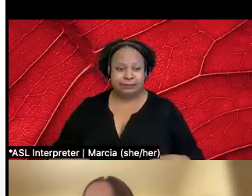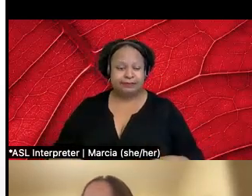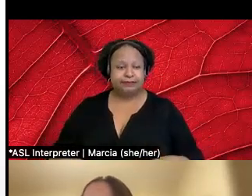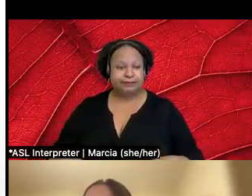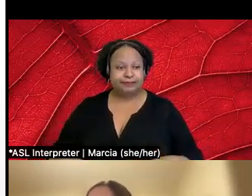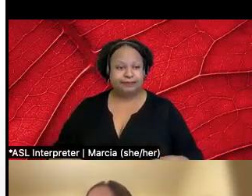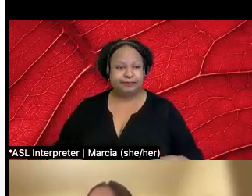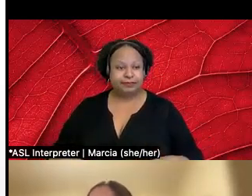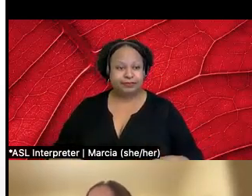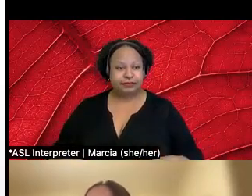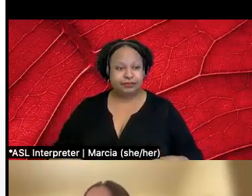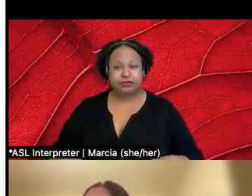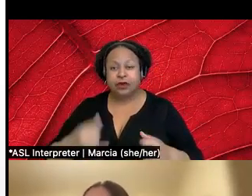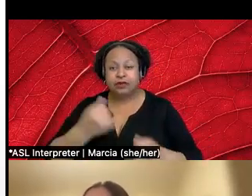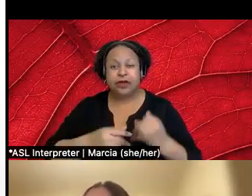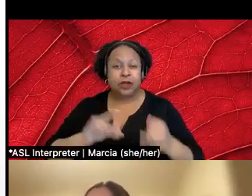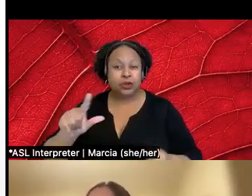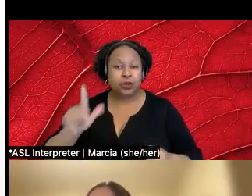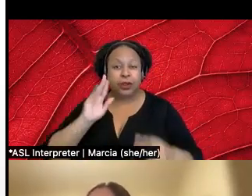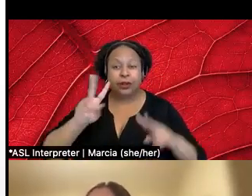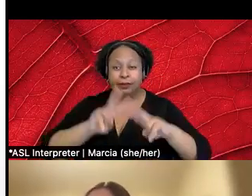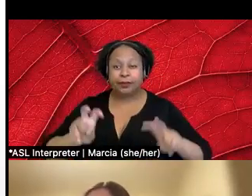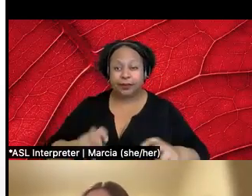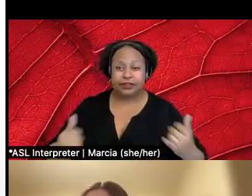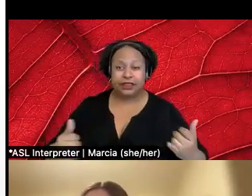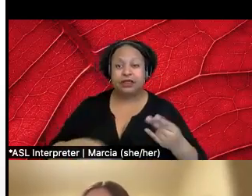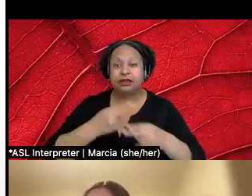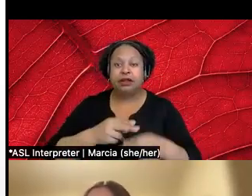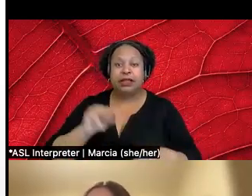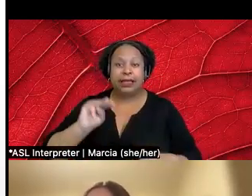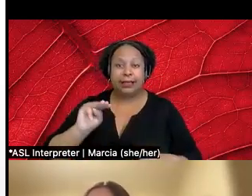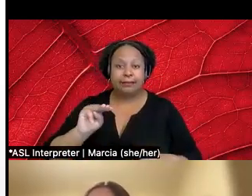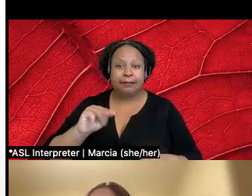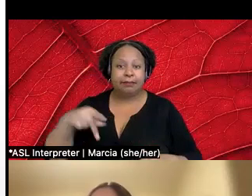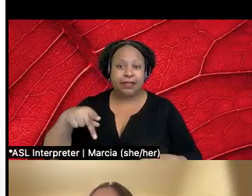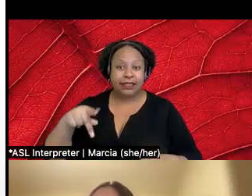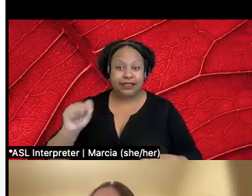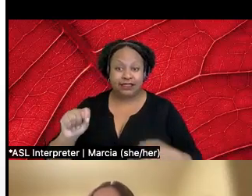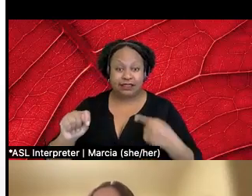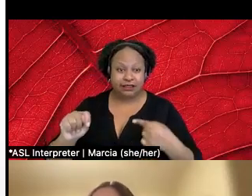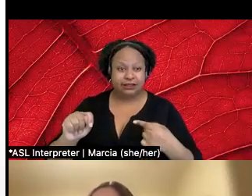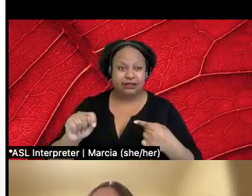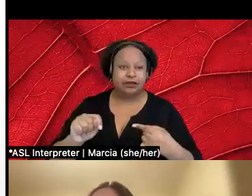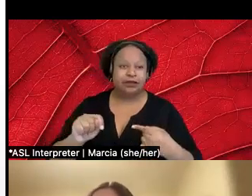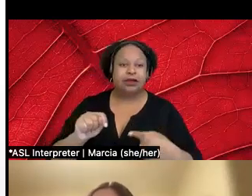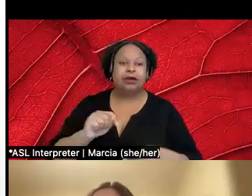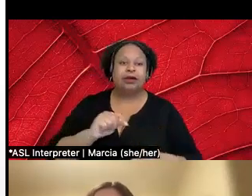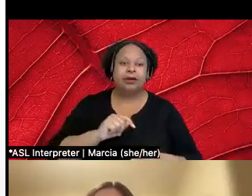The final tool we'll look at today is the MPT. The MPT or is the matching person and technology model.